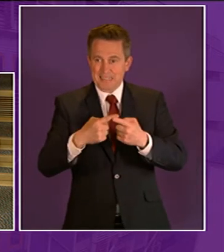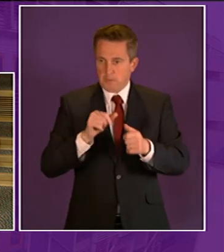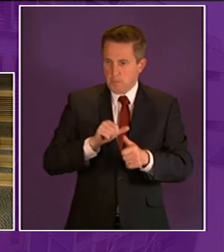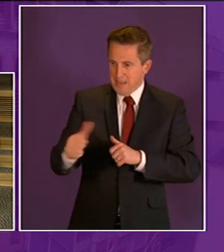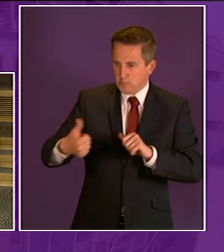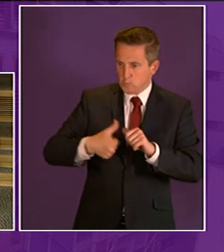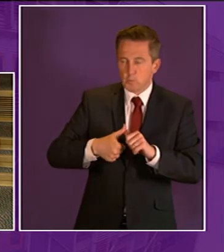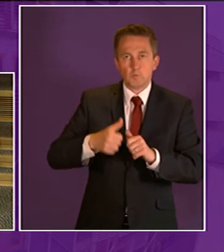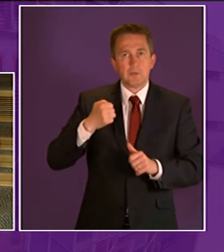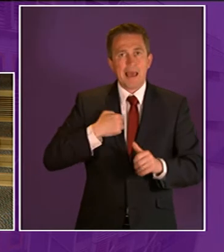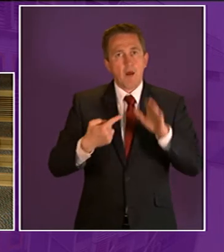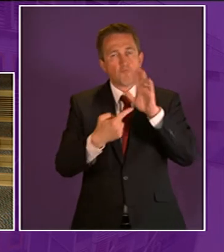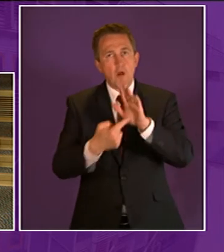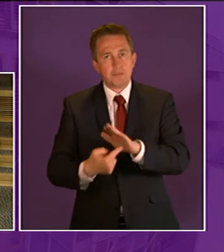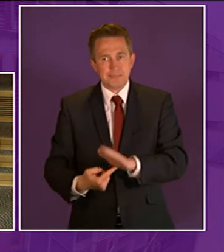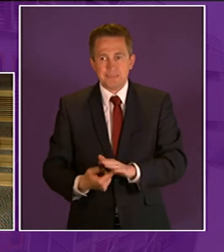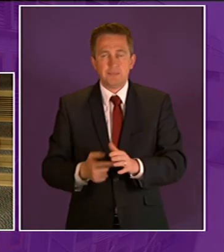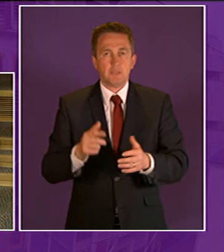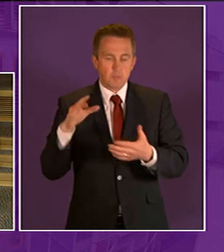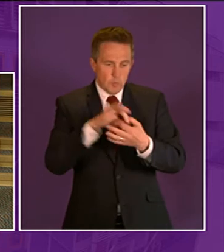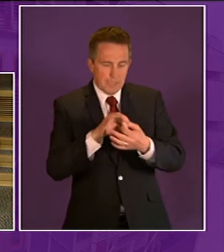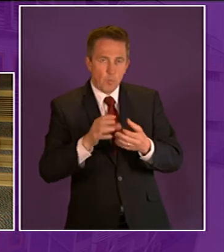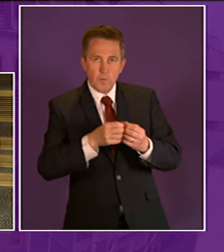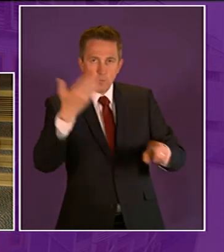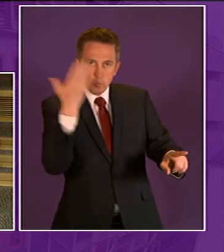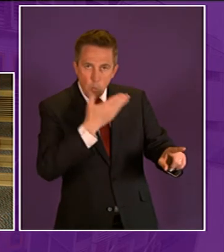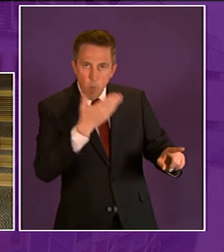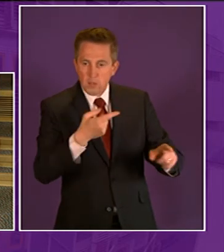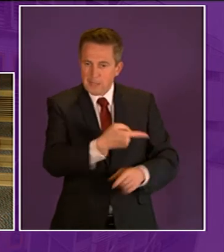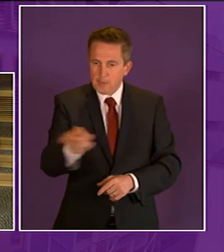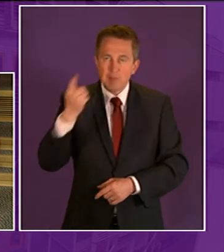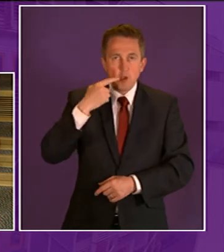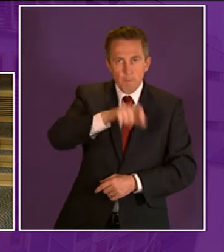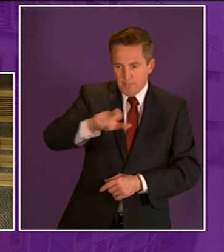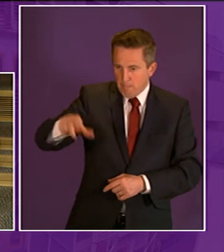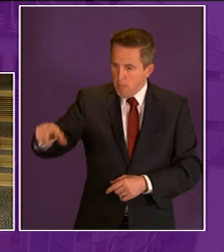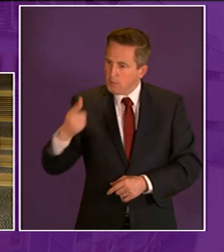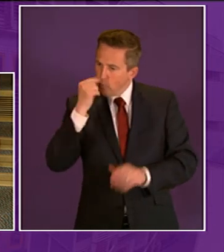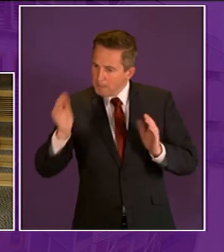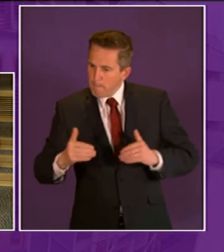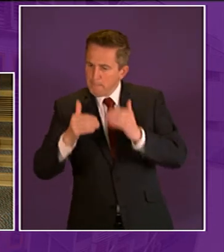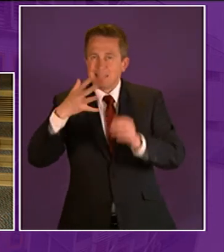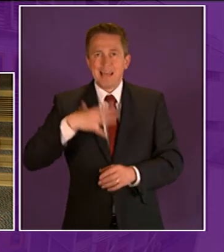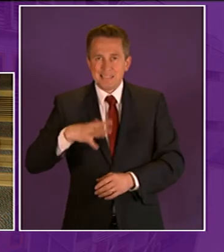including the delivery of skills and opportunities, particularly for our young people, to meet their needs and those of our economy.